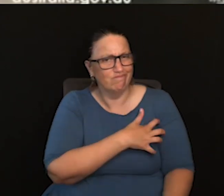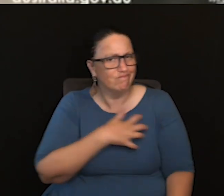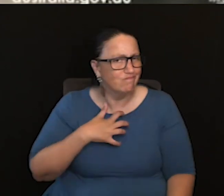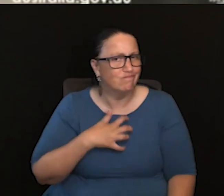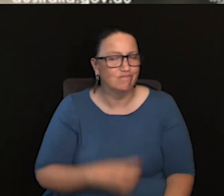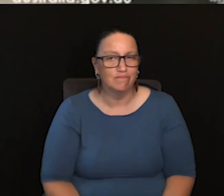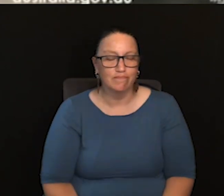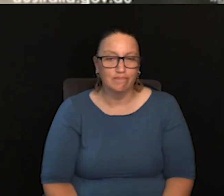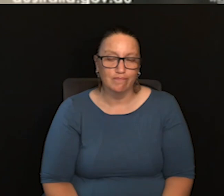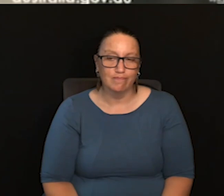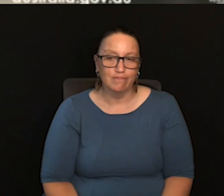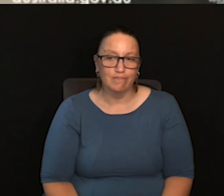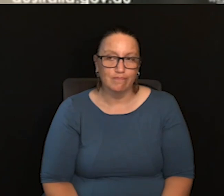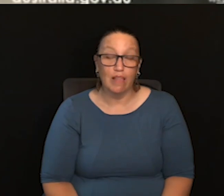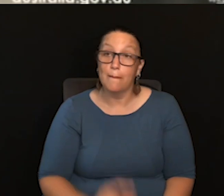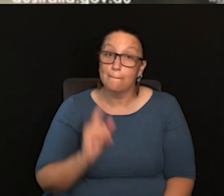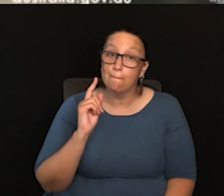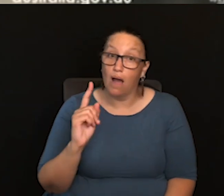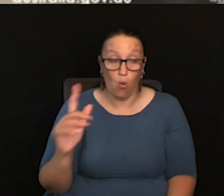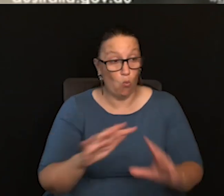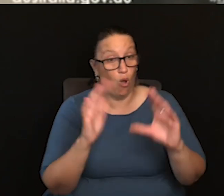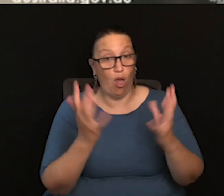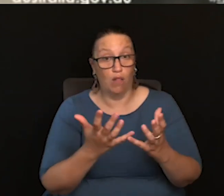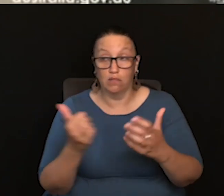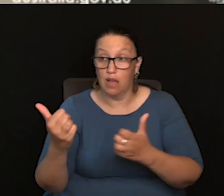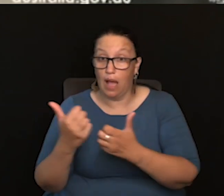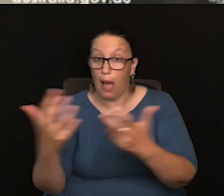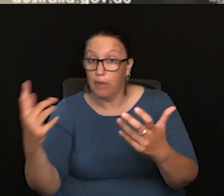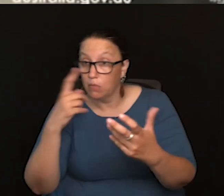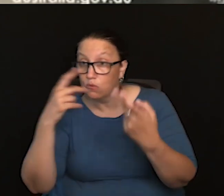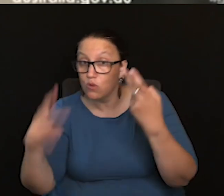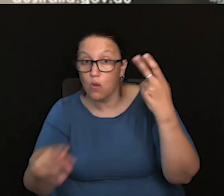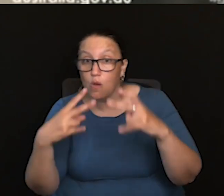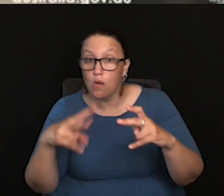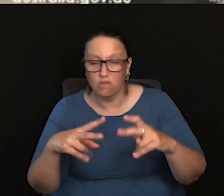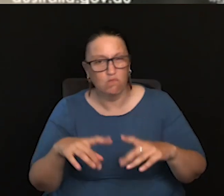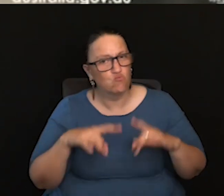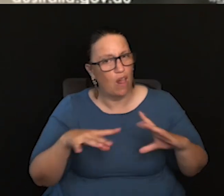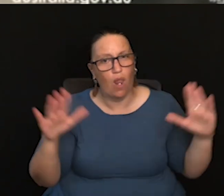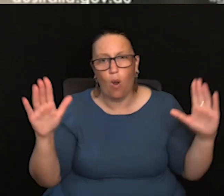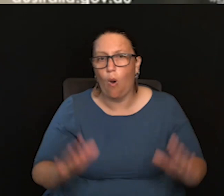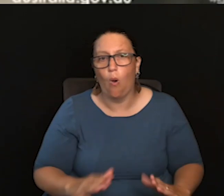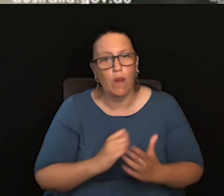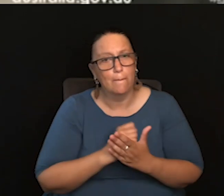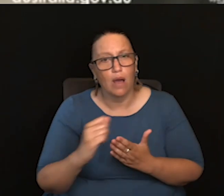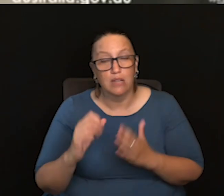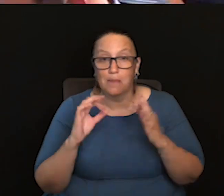Next please, I think Rachel. Thanks Minister. With vaccine supplies, you've said there's no issue there.